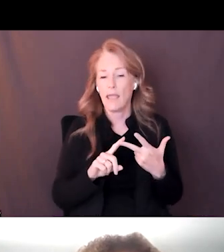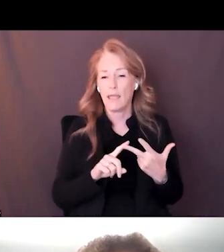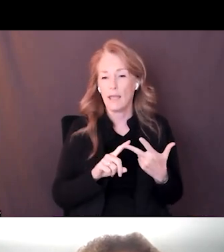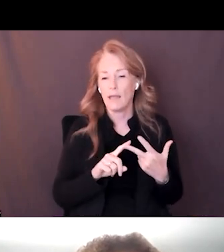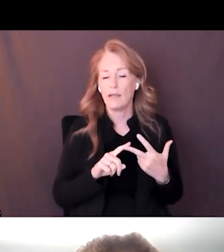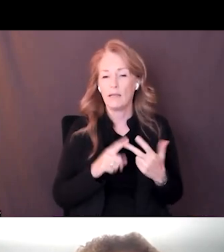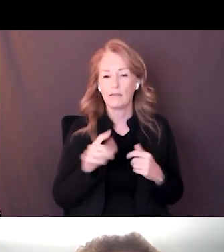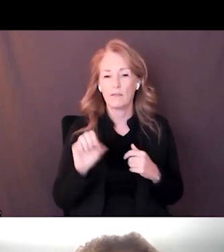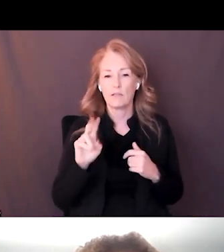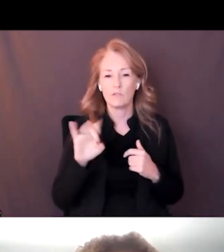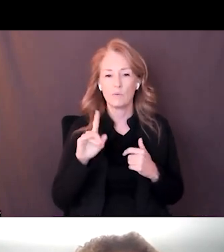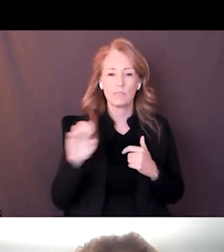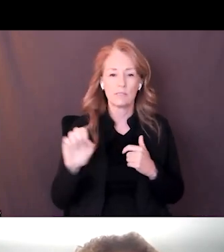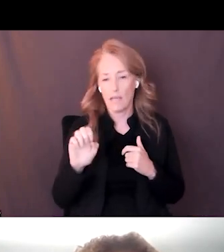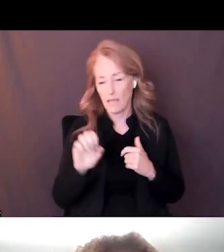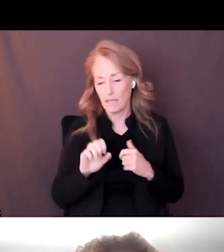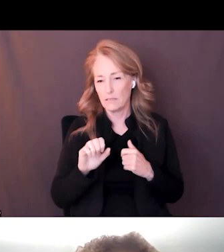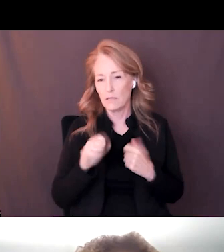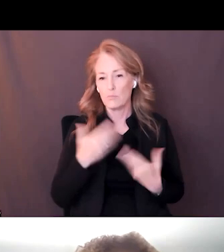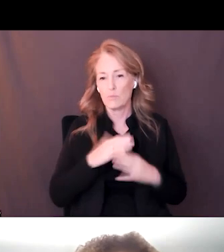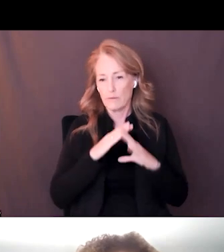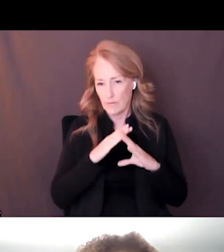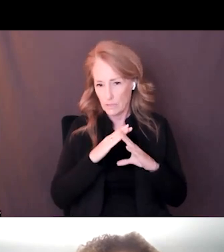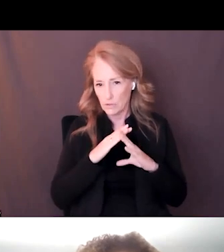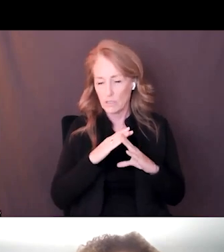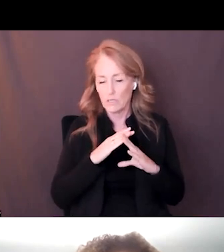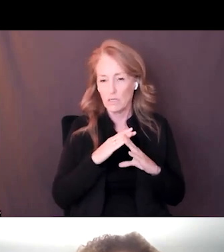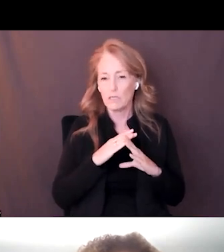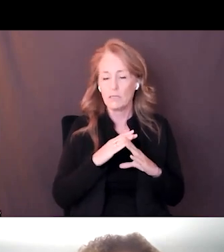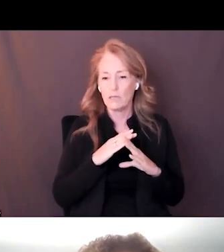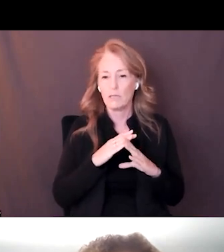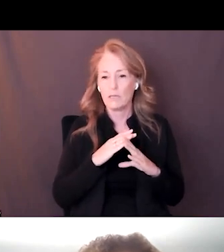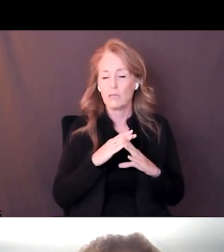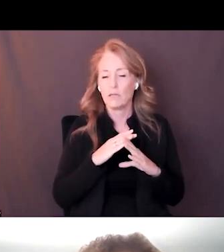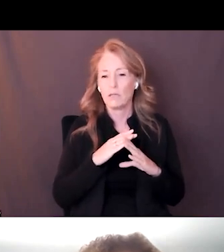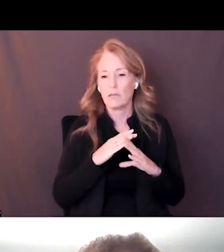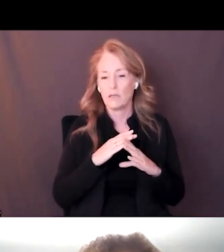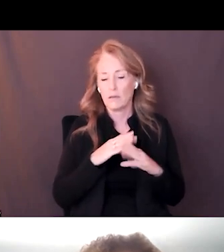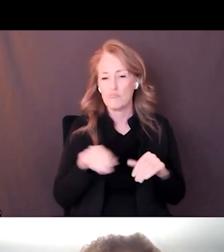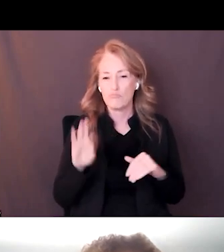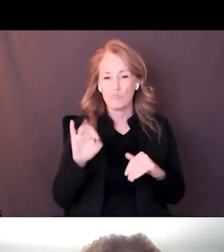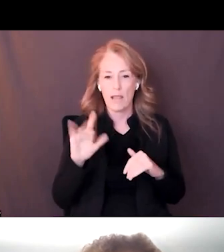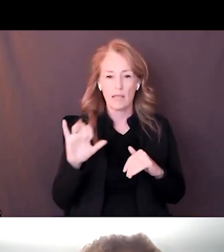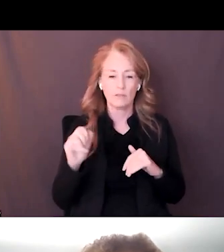BRANCH, ADDITIONAL GRANTS IN THERE INCLUDING ABOUT 30 ZERO SUICIDE